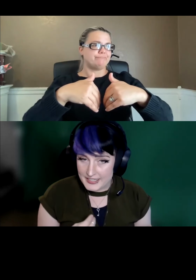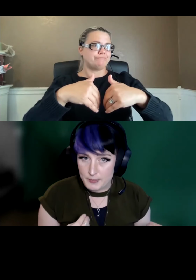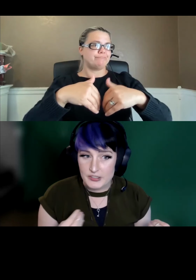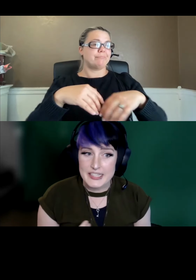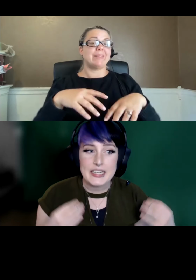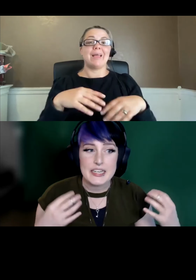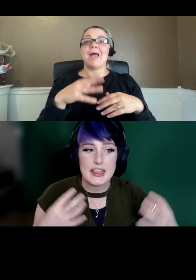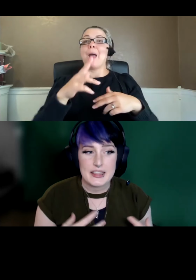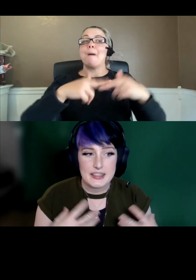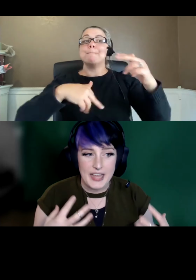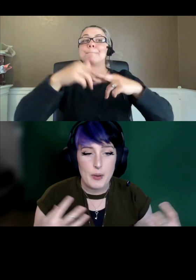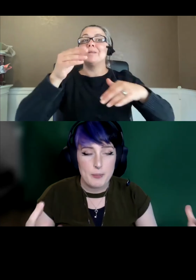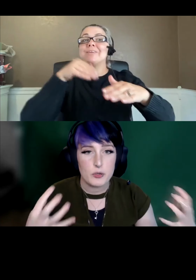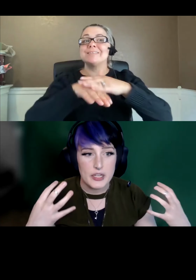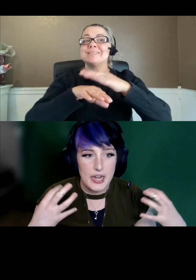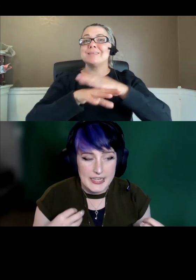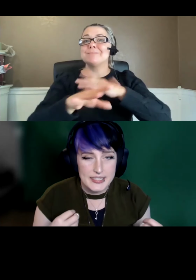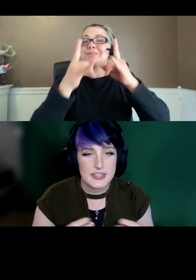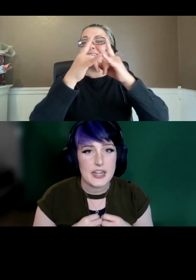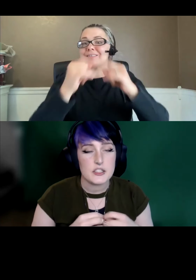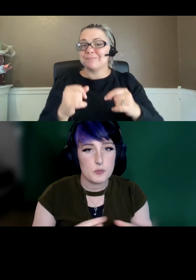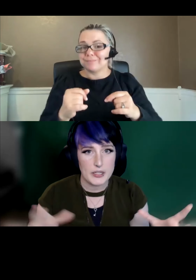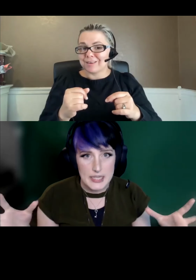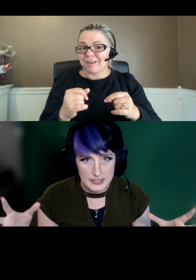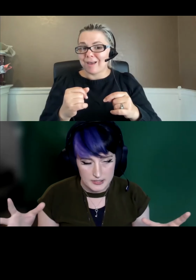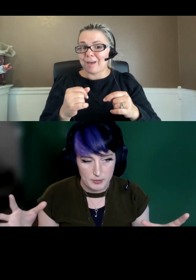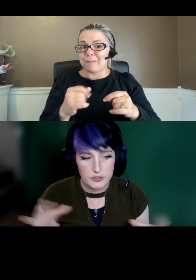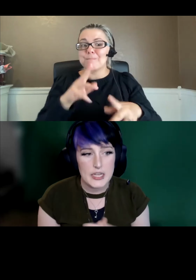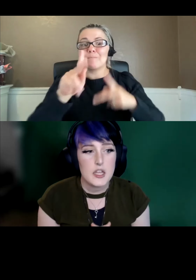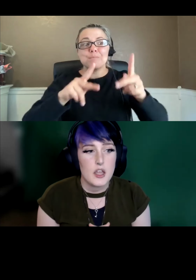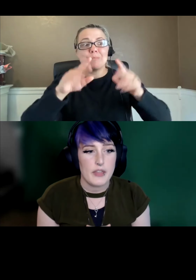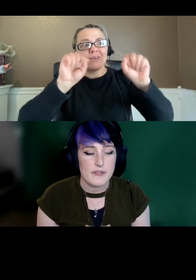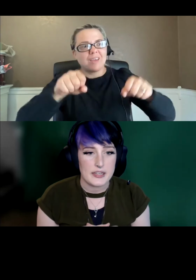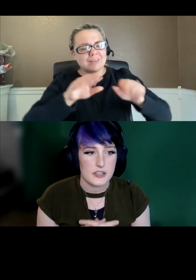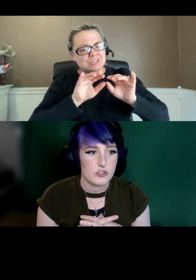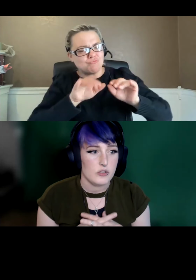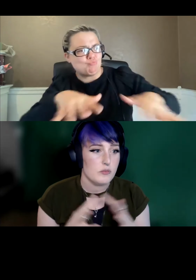accessibility in, that way people can access it and spread the accessibility. They have access to,